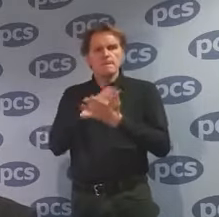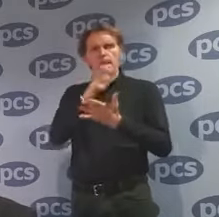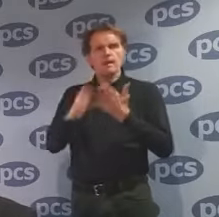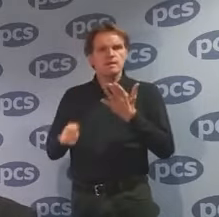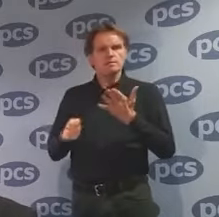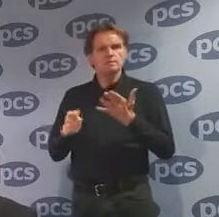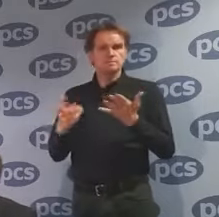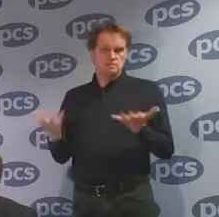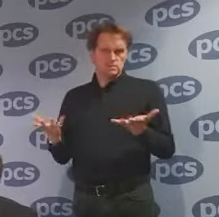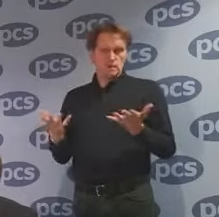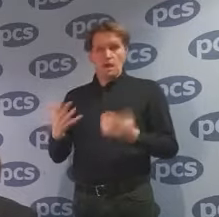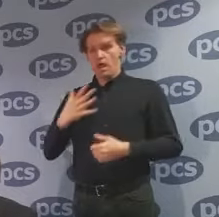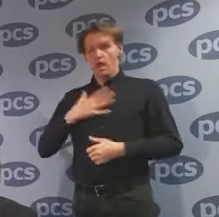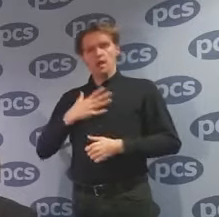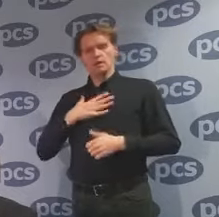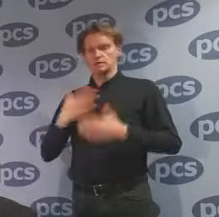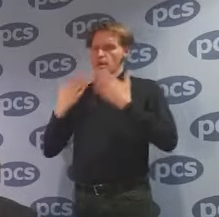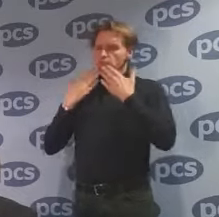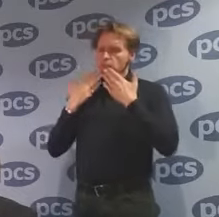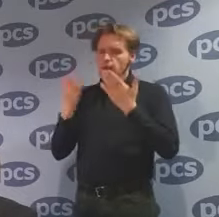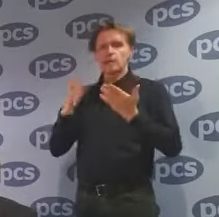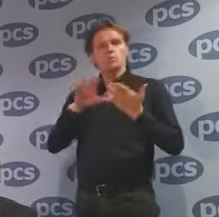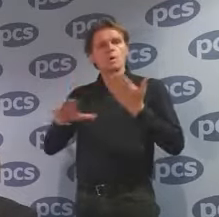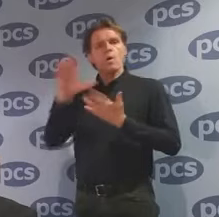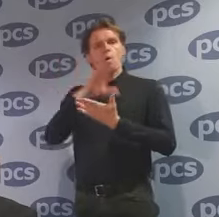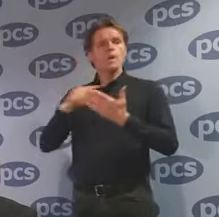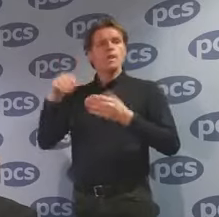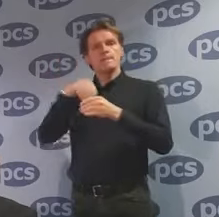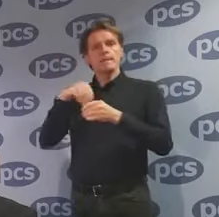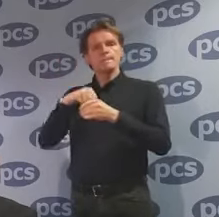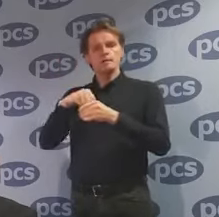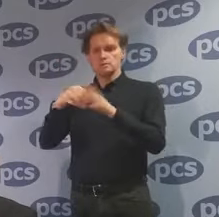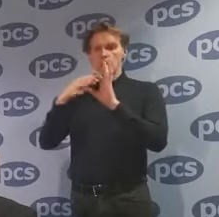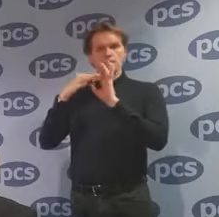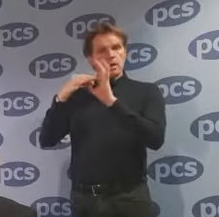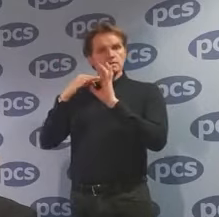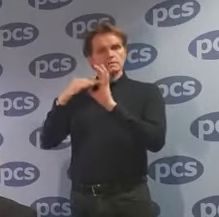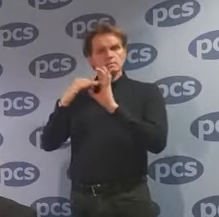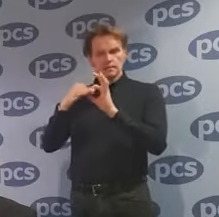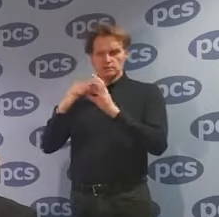record our thanks to everyone who participated in us achieving that result